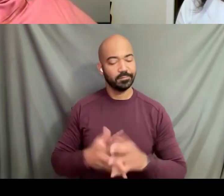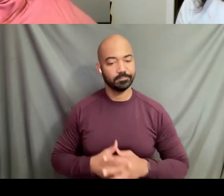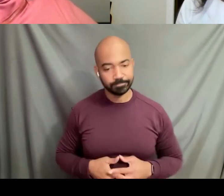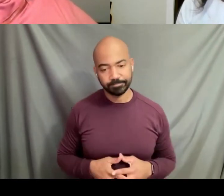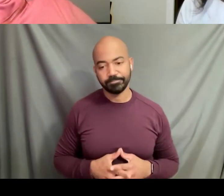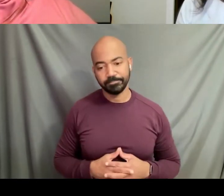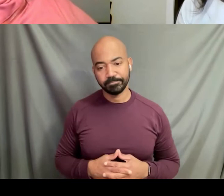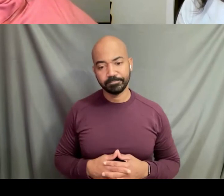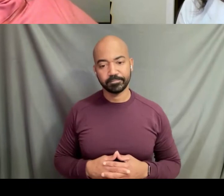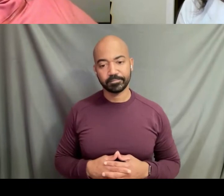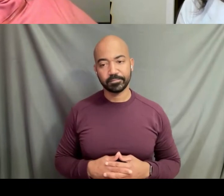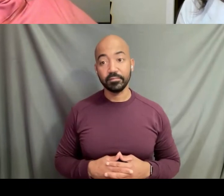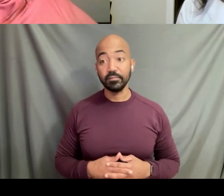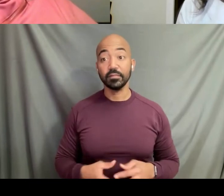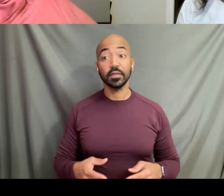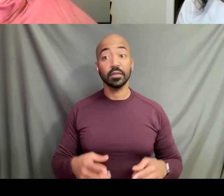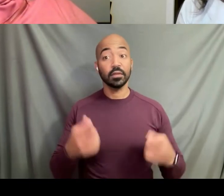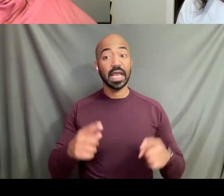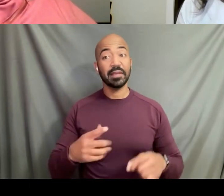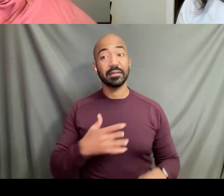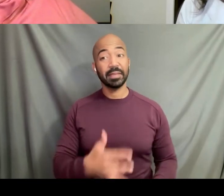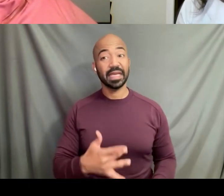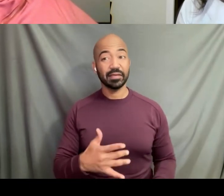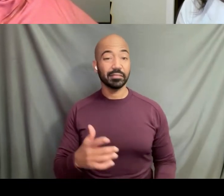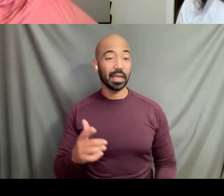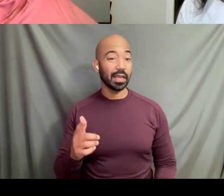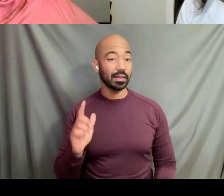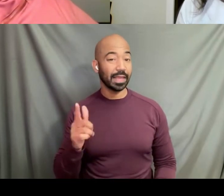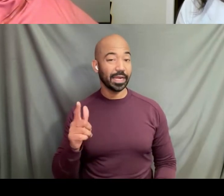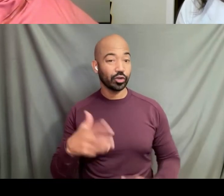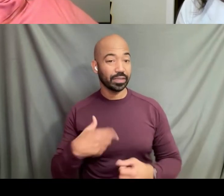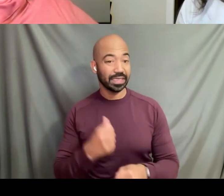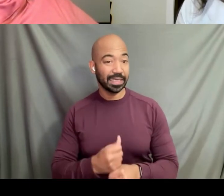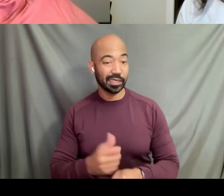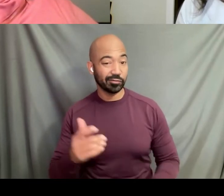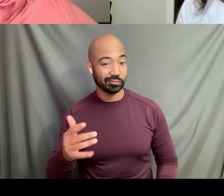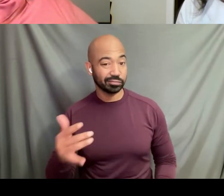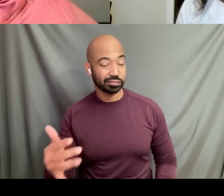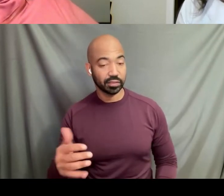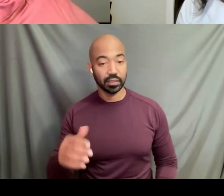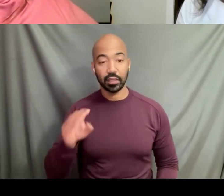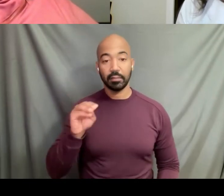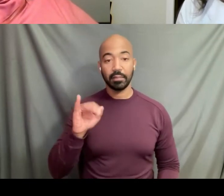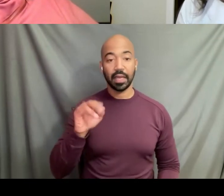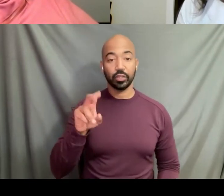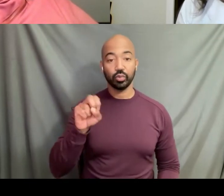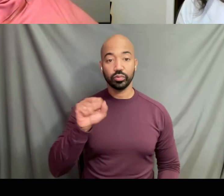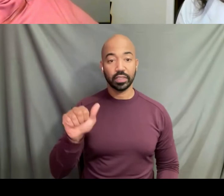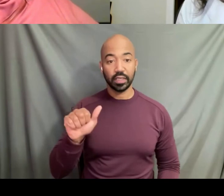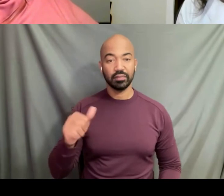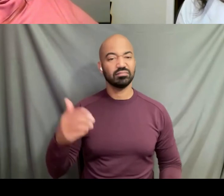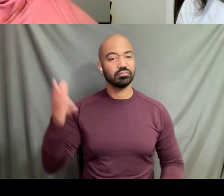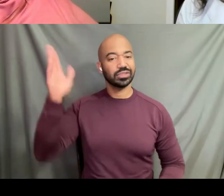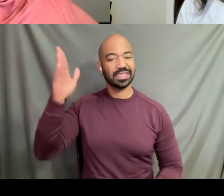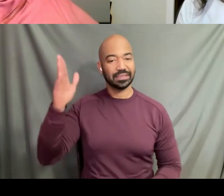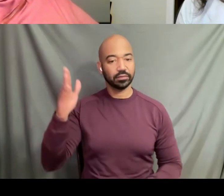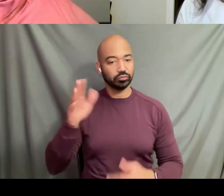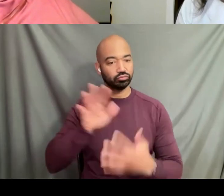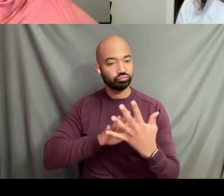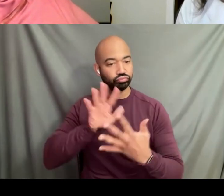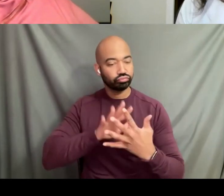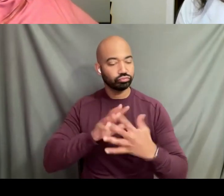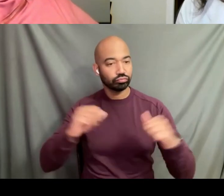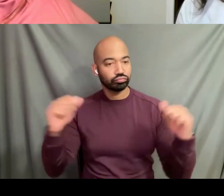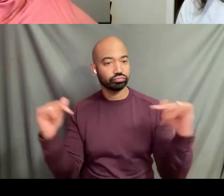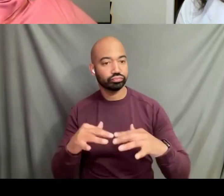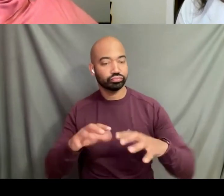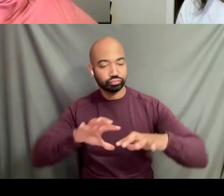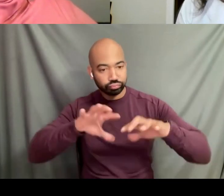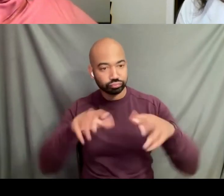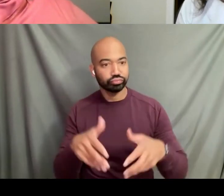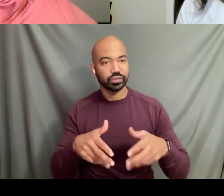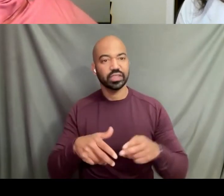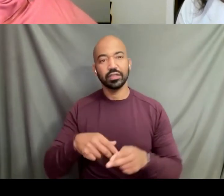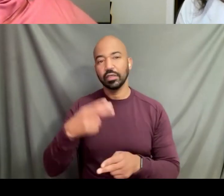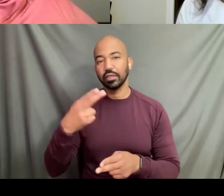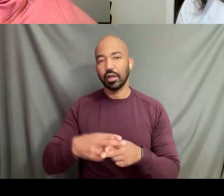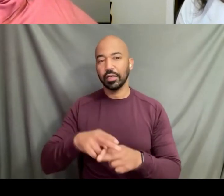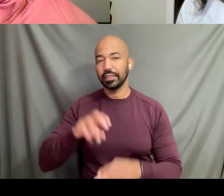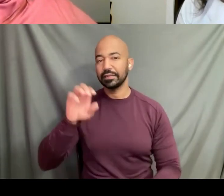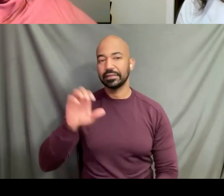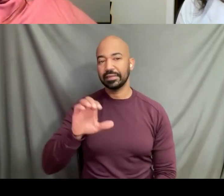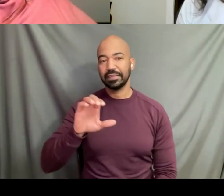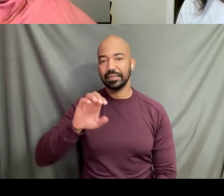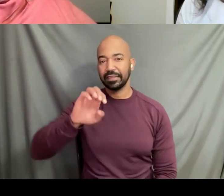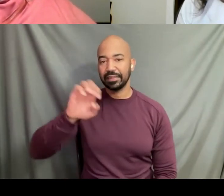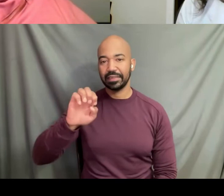later on in the year. MIUSA presents in person at what's called CEW week in Washington DC, and